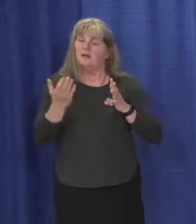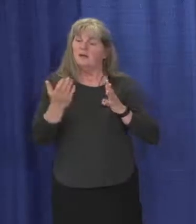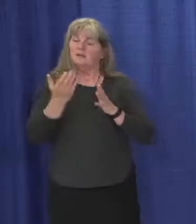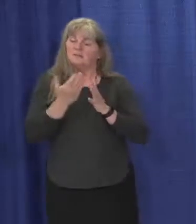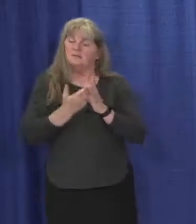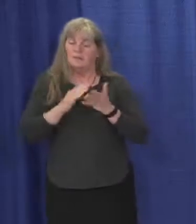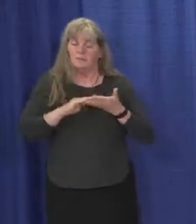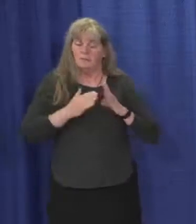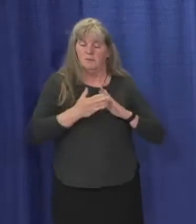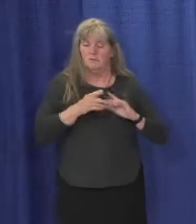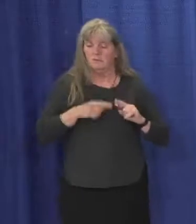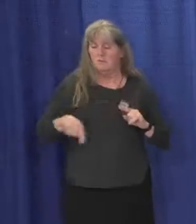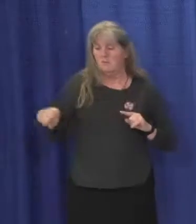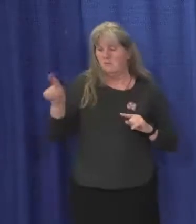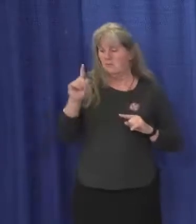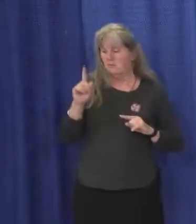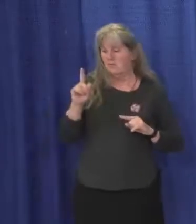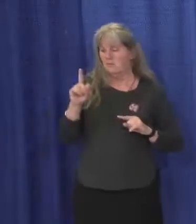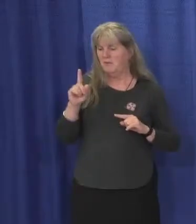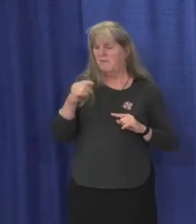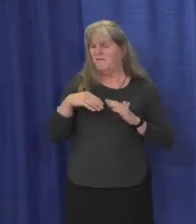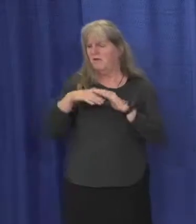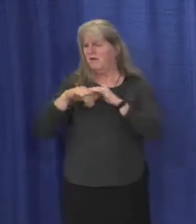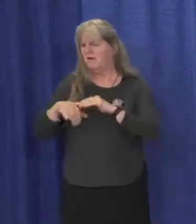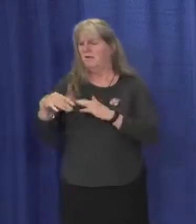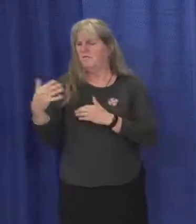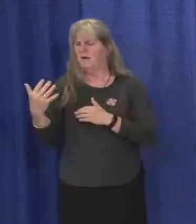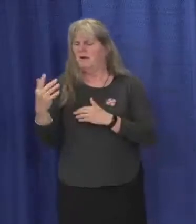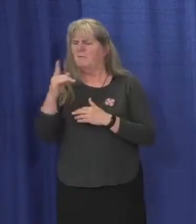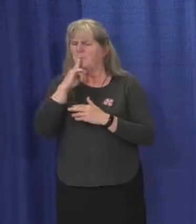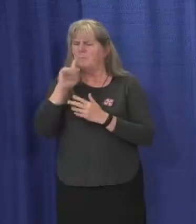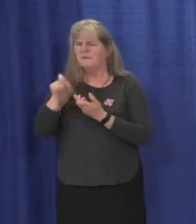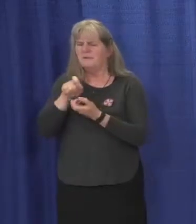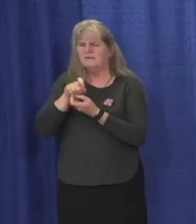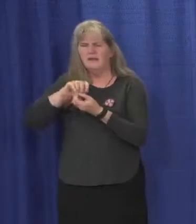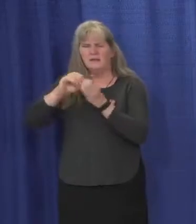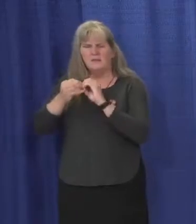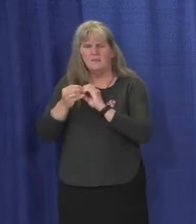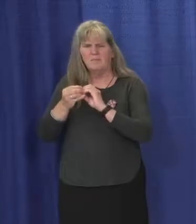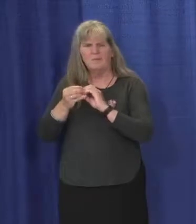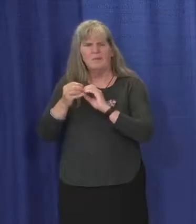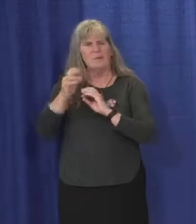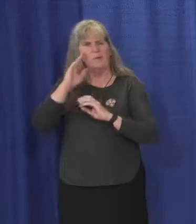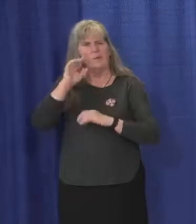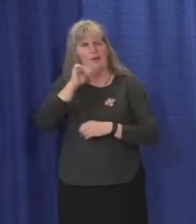as having five or under five cases. I'm wondering why that is and at